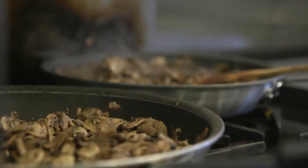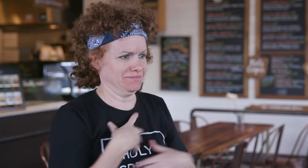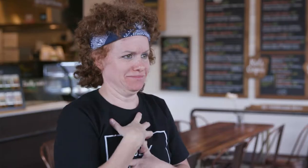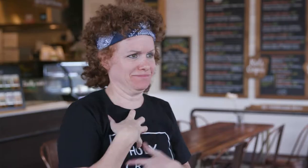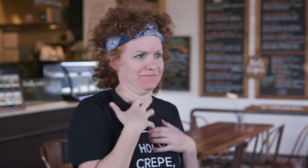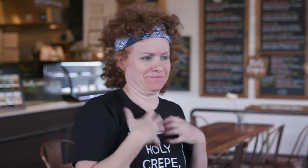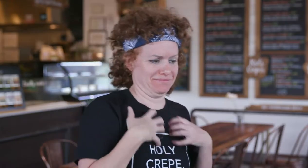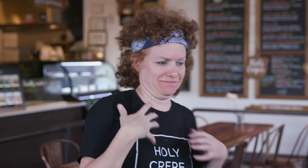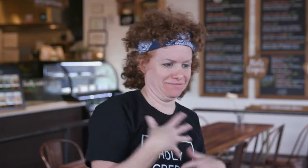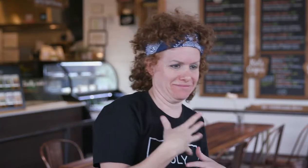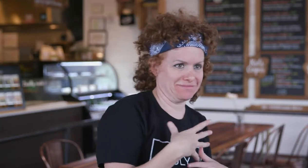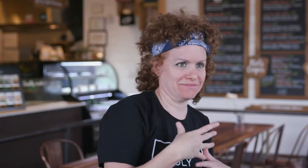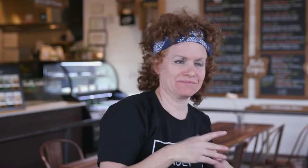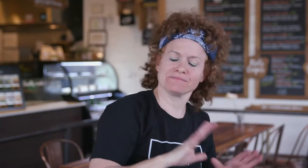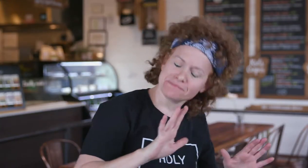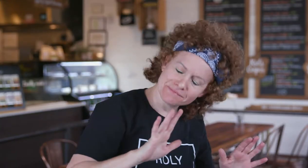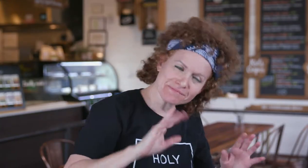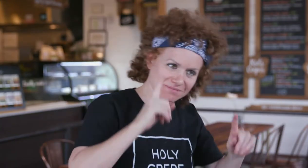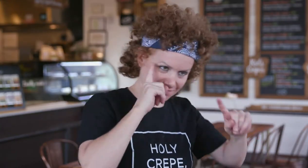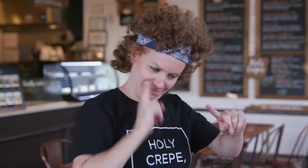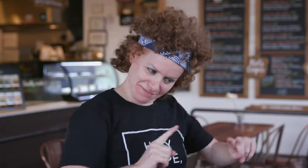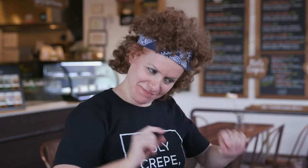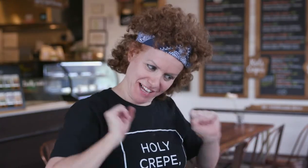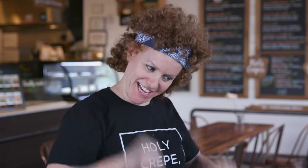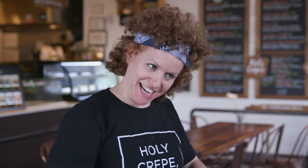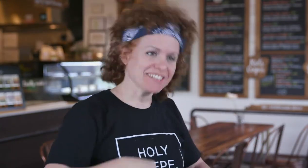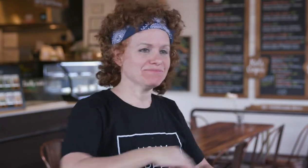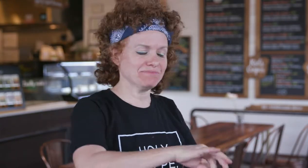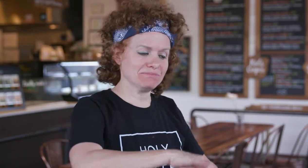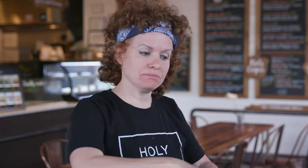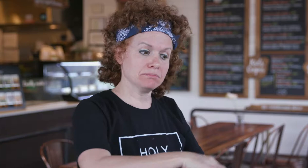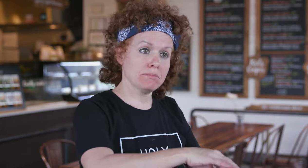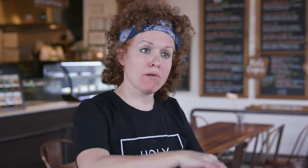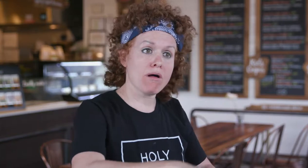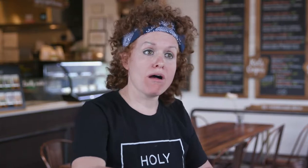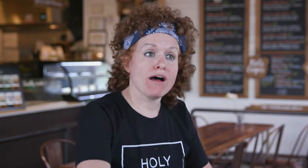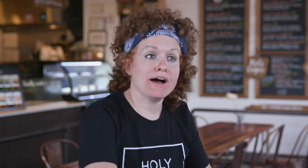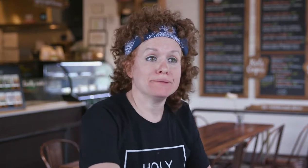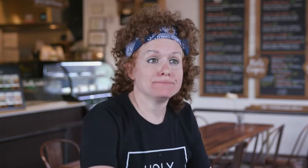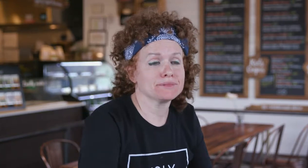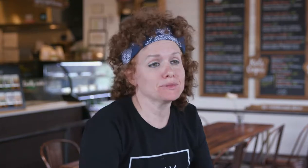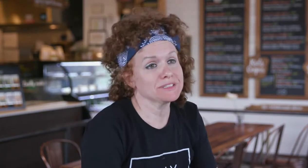When I first came in, I was really nervous and I wasn't sure what to do, and I said, "Nope, you can do it."